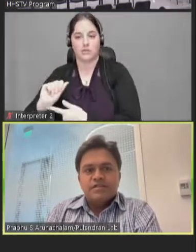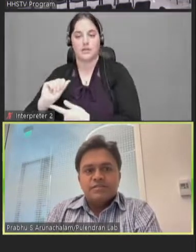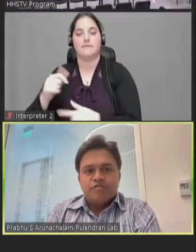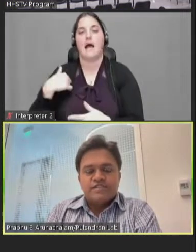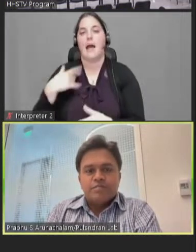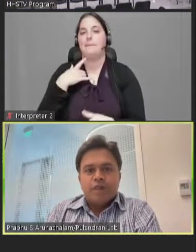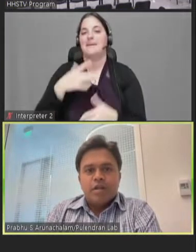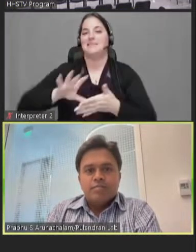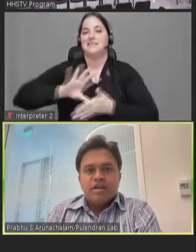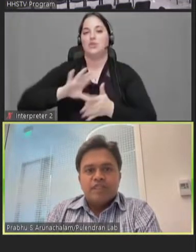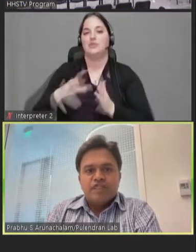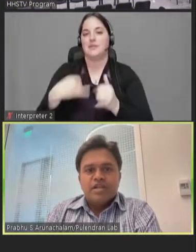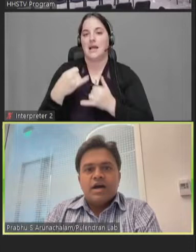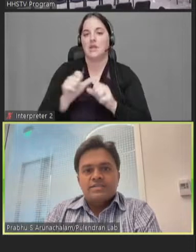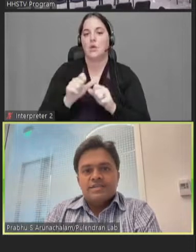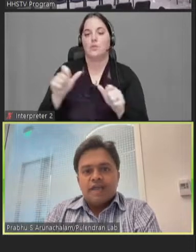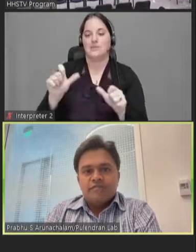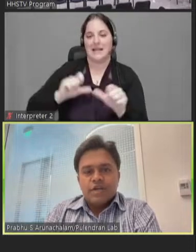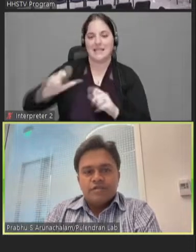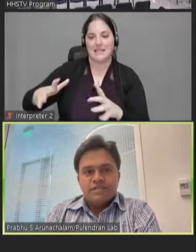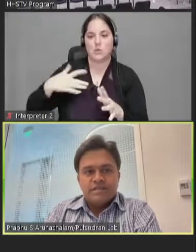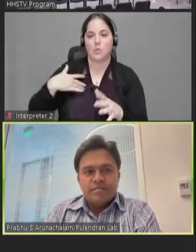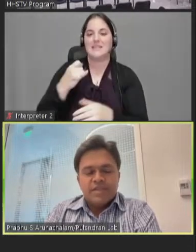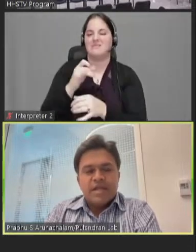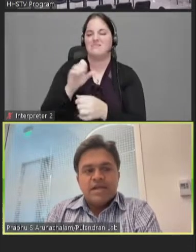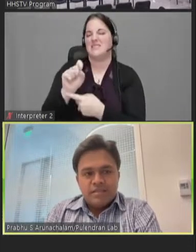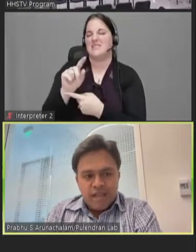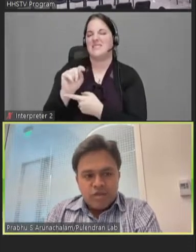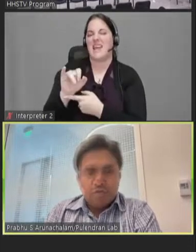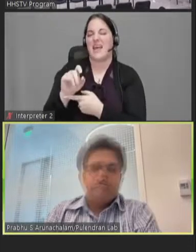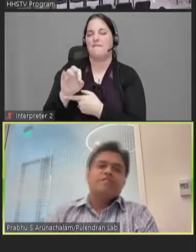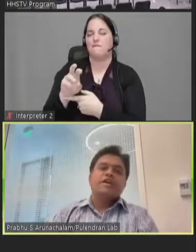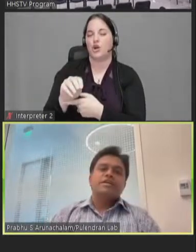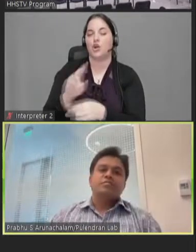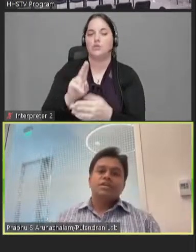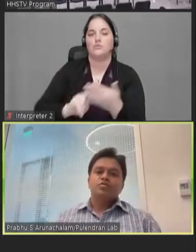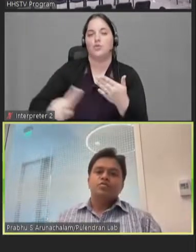with Professor Bali Pulendran at Stanford University. Thank you for inviting me to